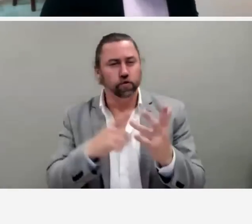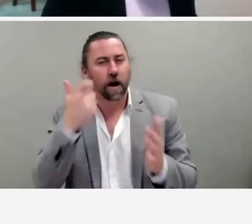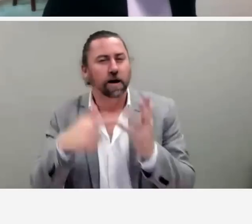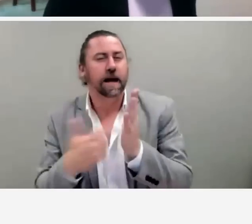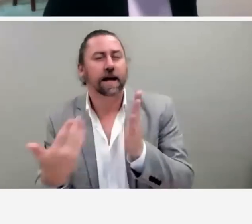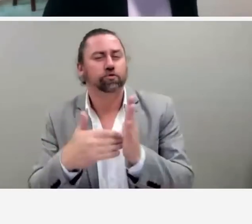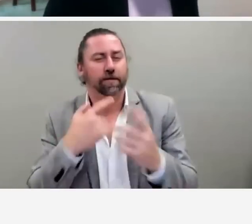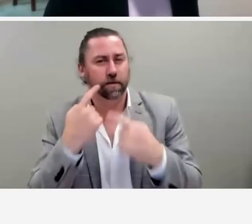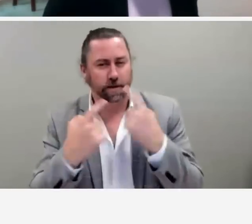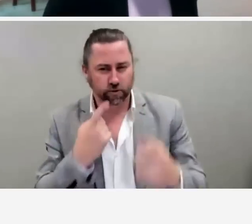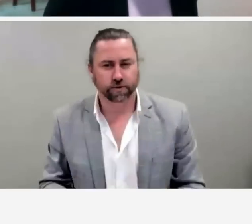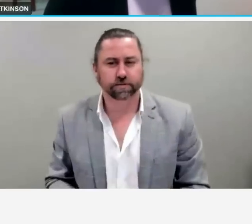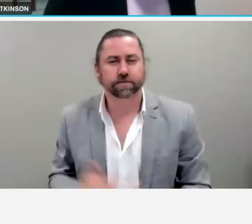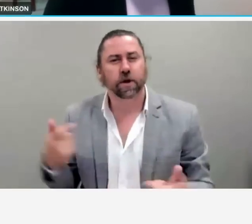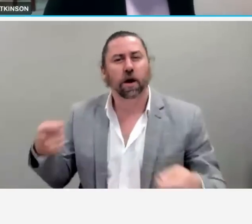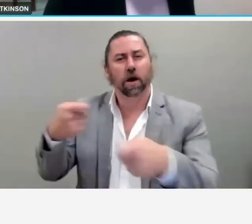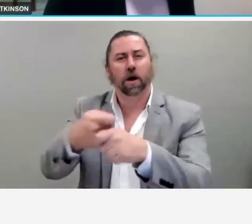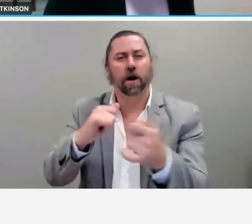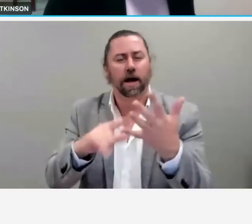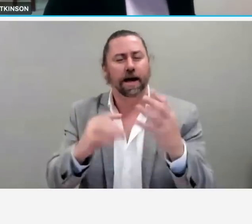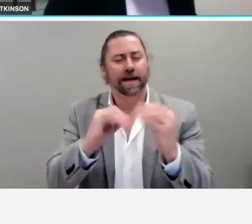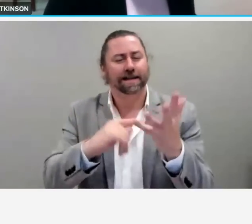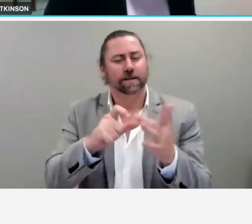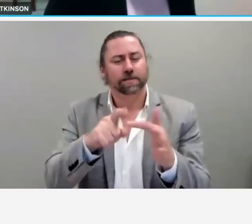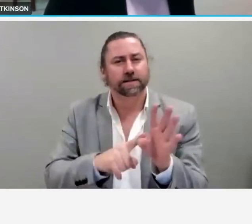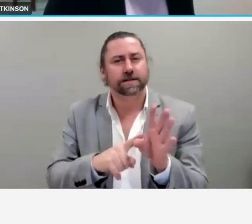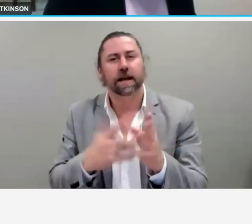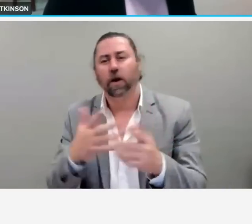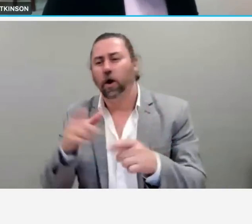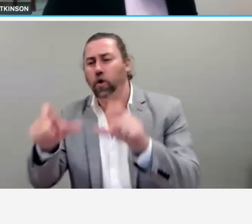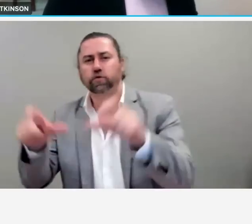Obviously subsidy levels and consumer contributions are top of mind for older Australians and service providers